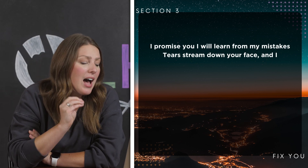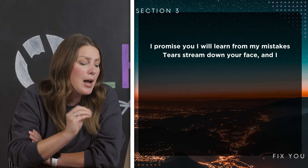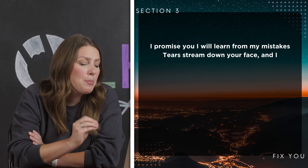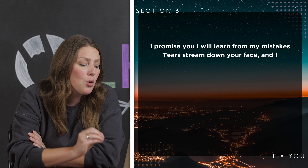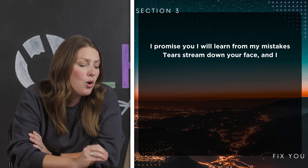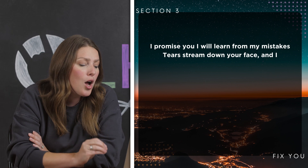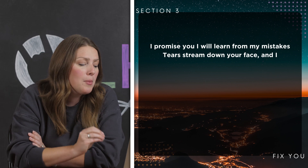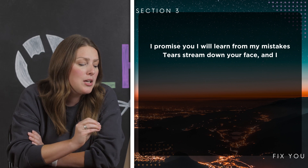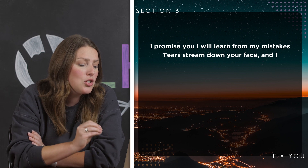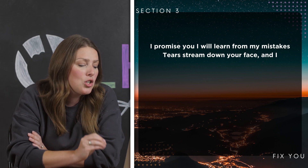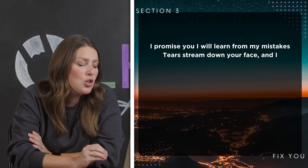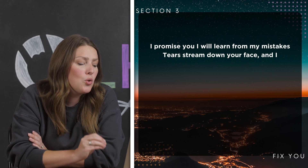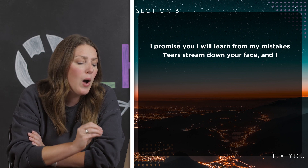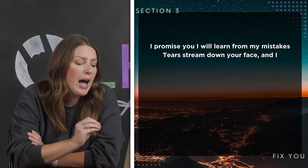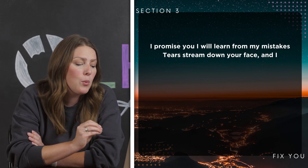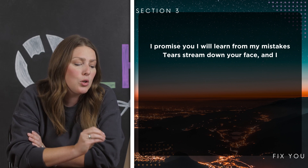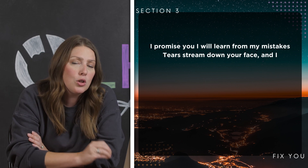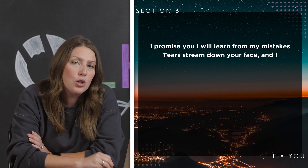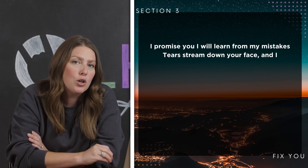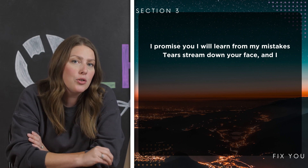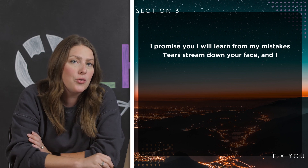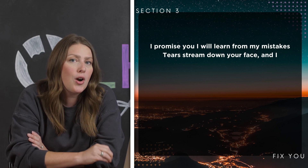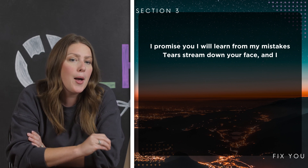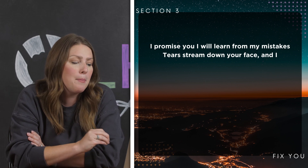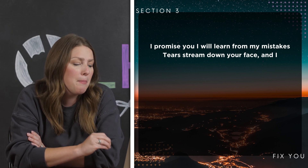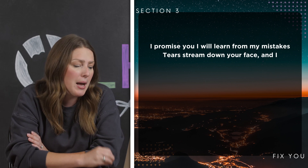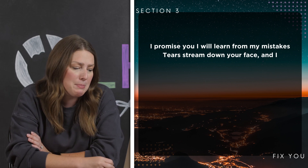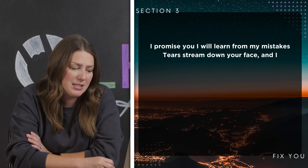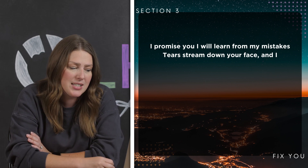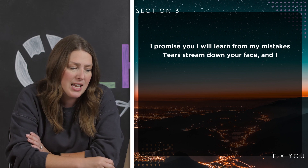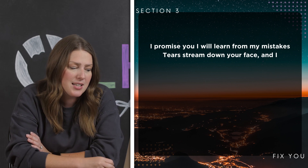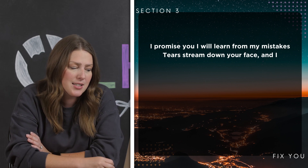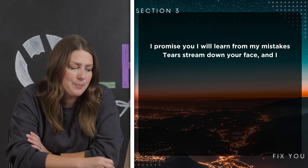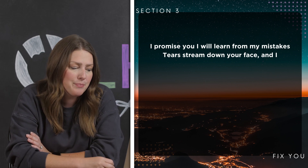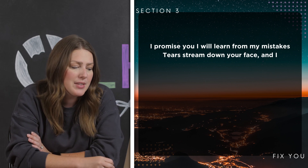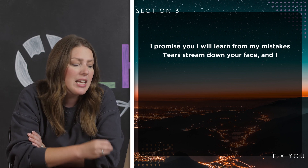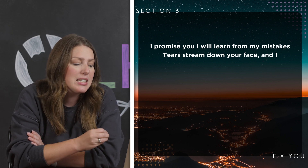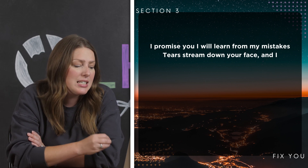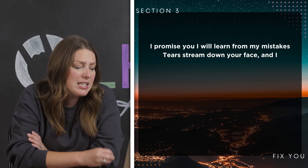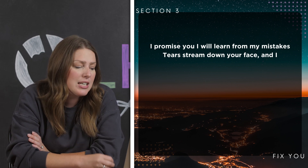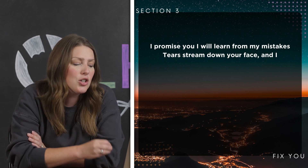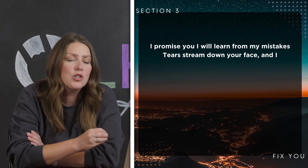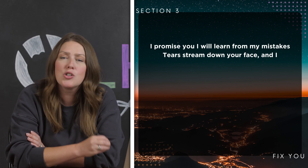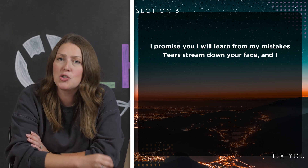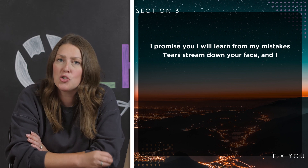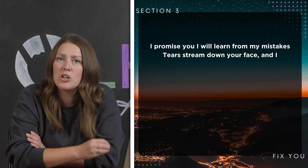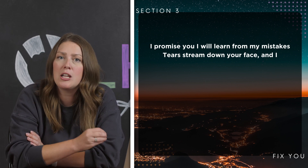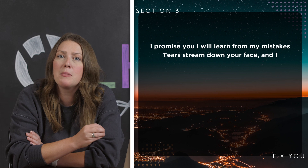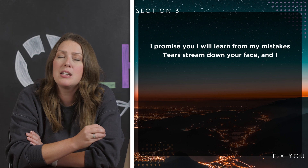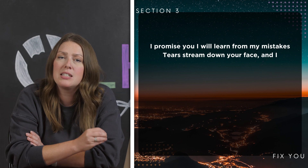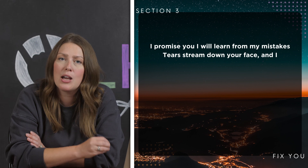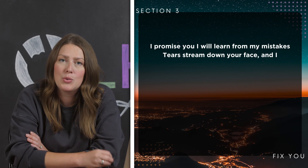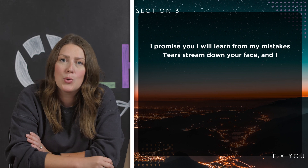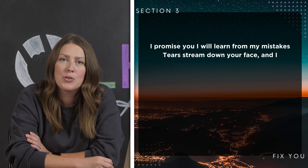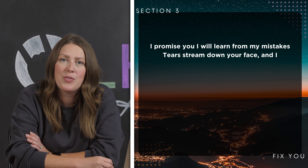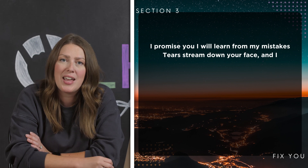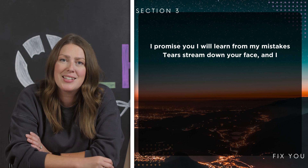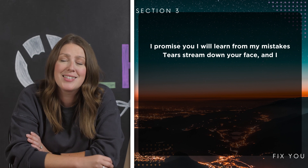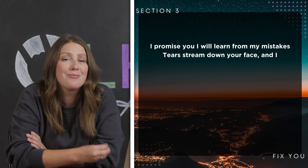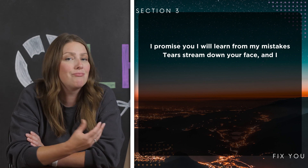I promise you, I will learn from my mistakes. Tears stream down your face.